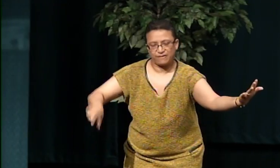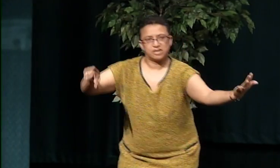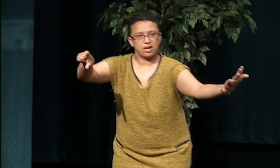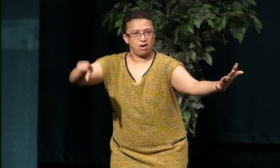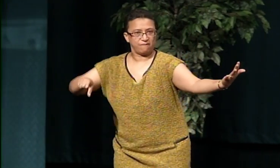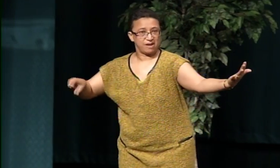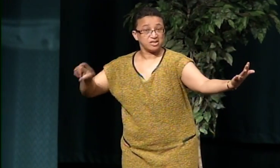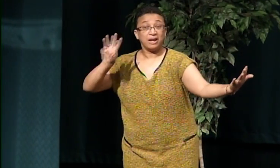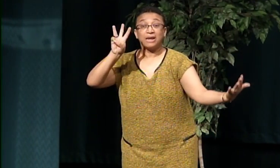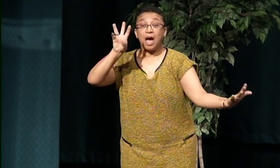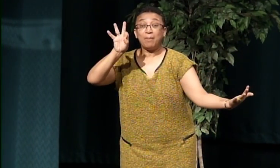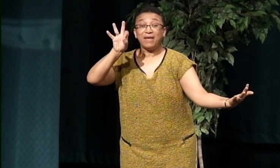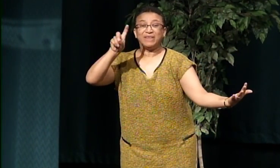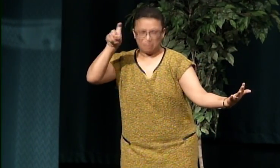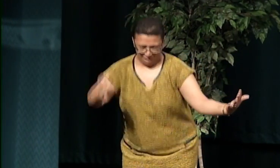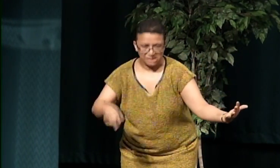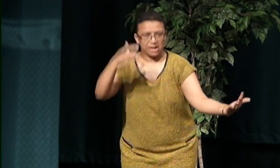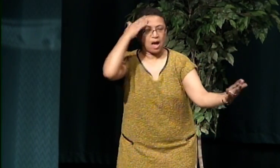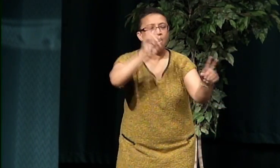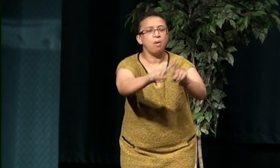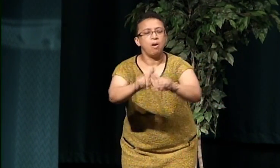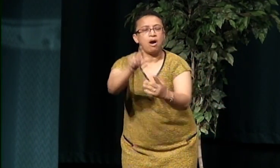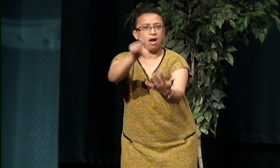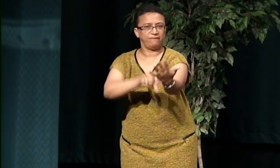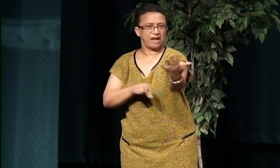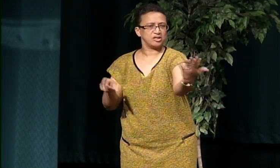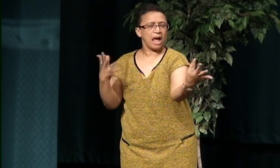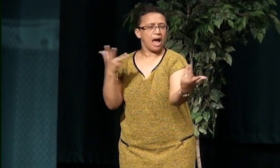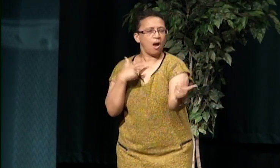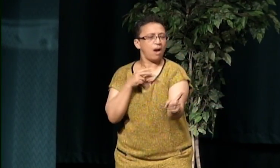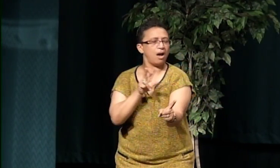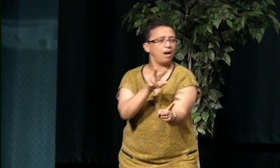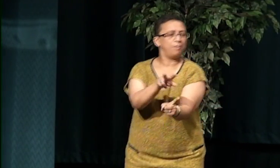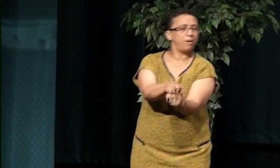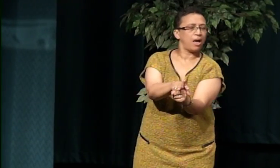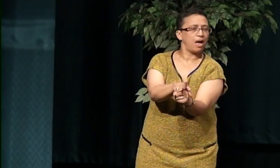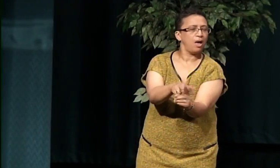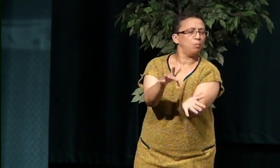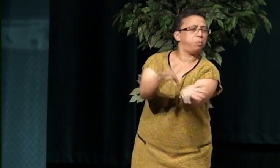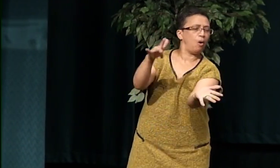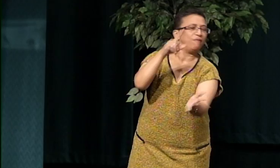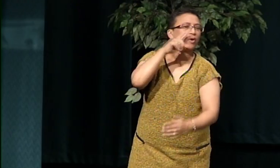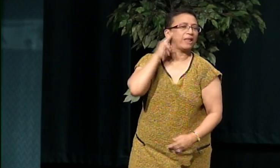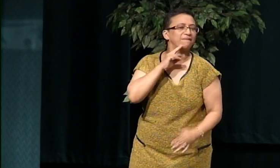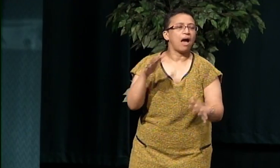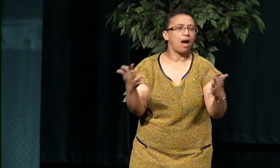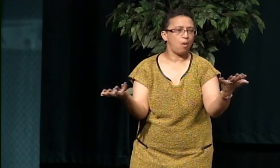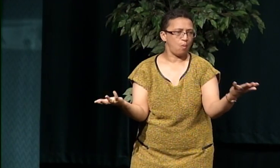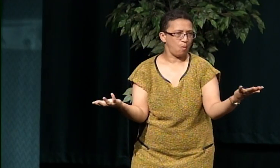This is why I mentioned those conventions. W.F.D. needs to be familiar with the conventions